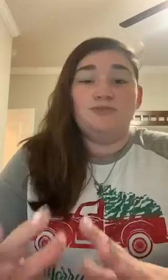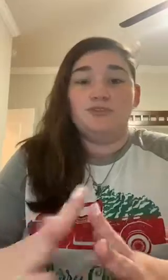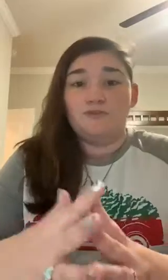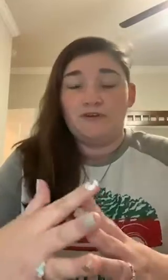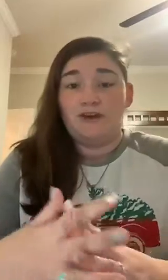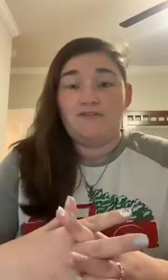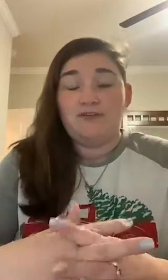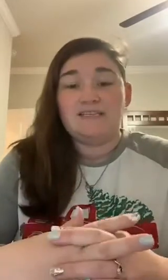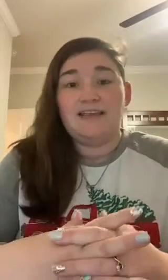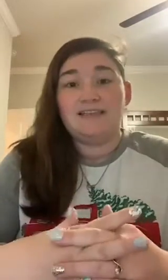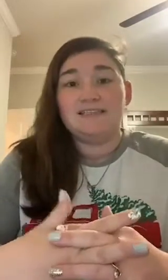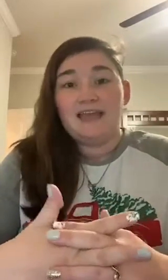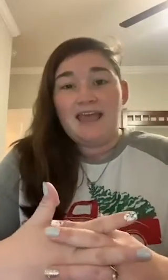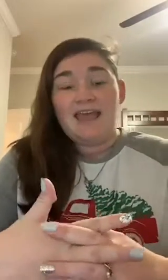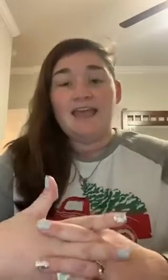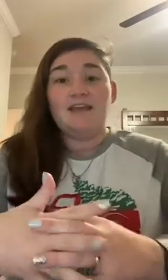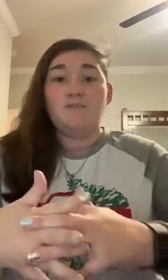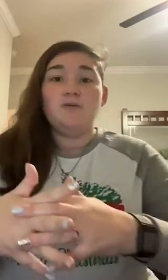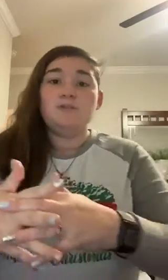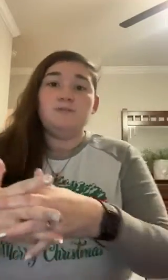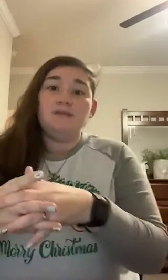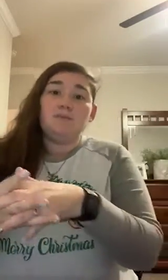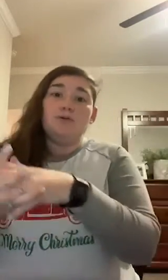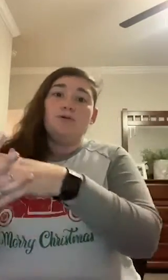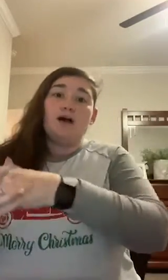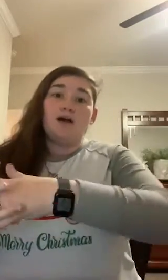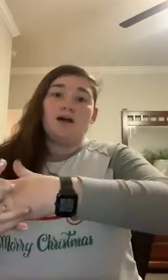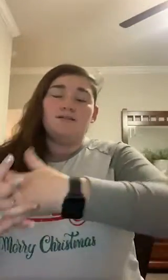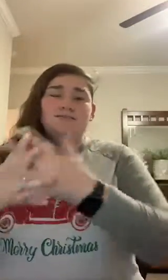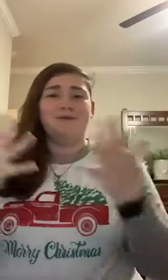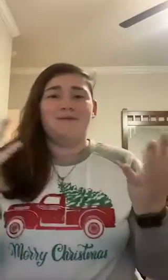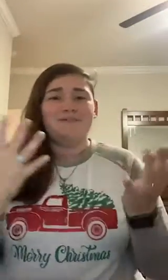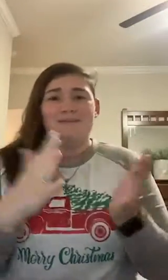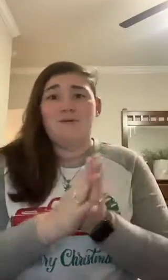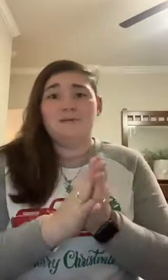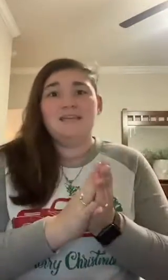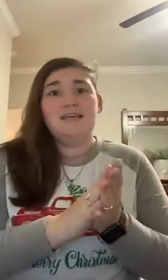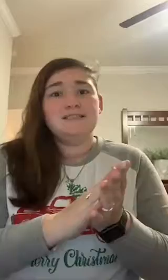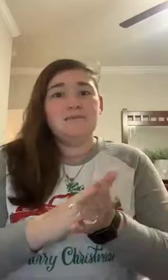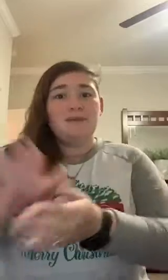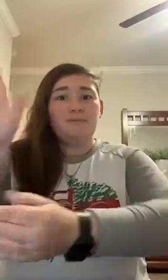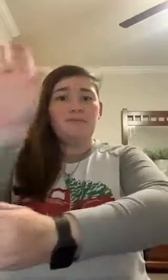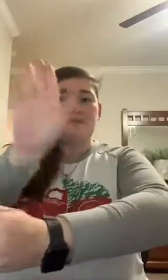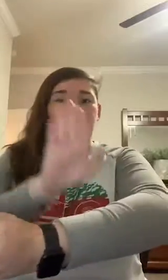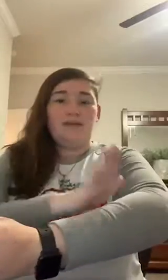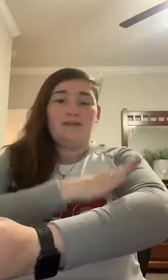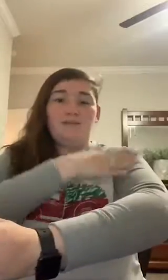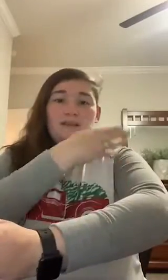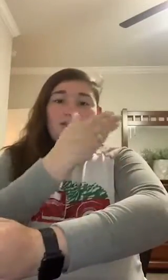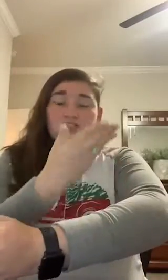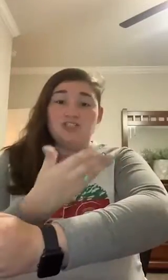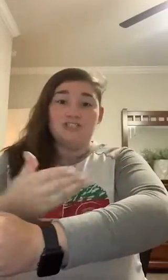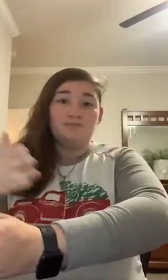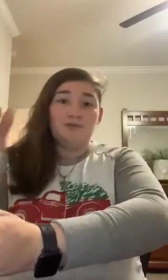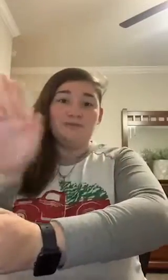for a few seconds and most people... i won't say most some people sign when there's just music